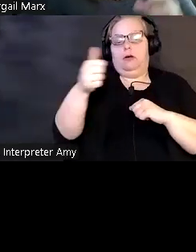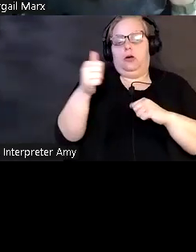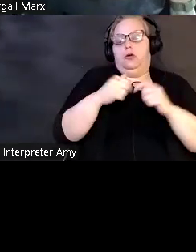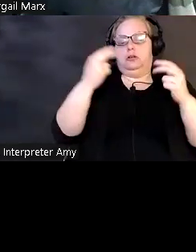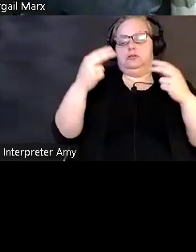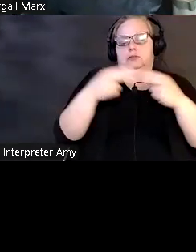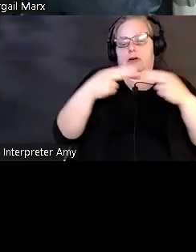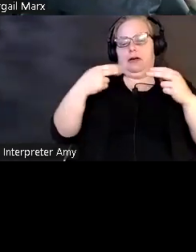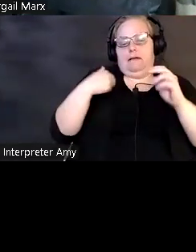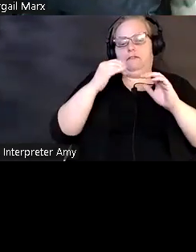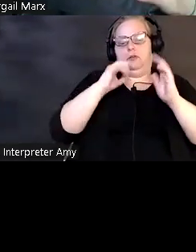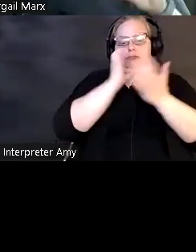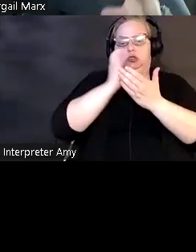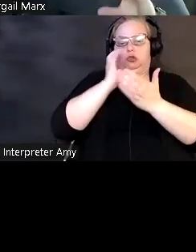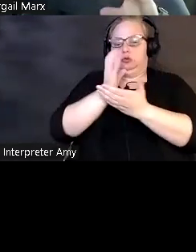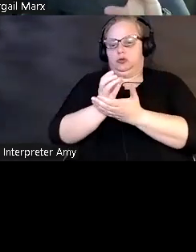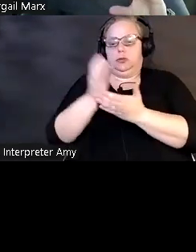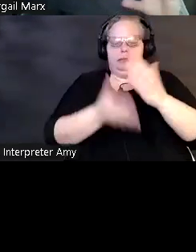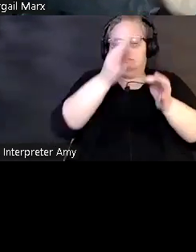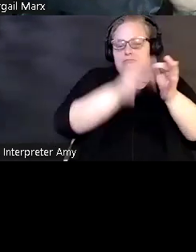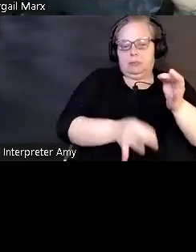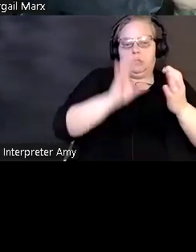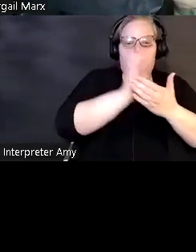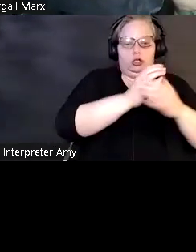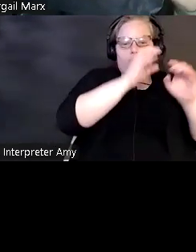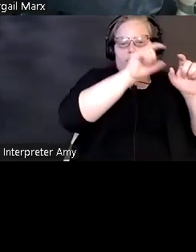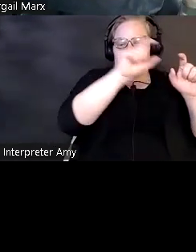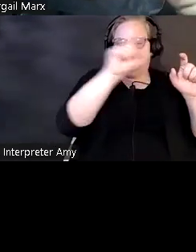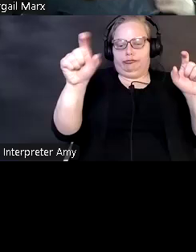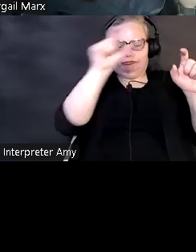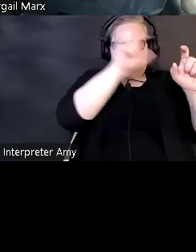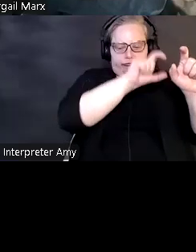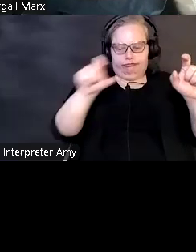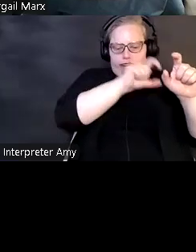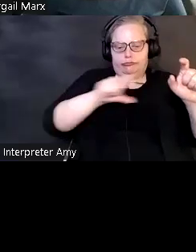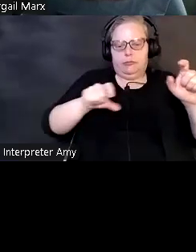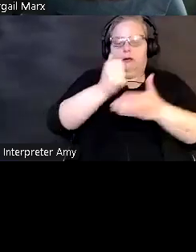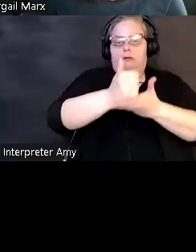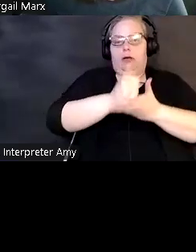simple individual pictures that help you find the -- create sentences or find the words on